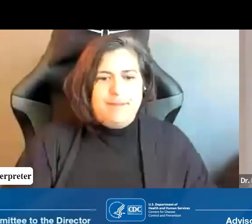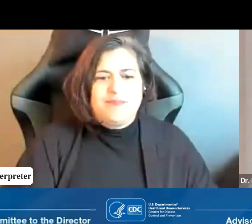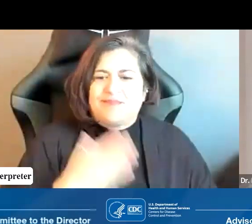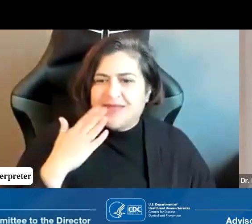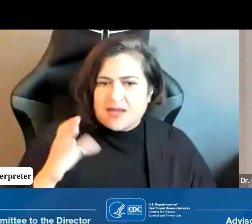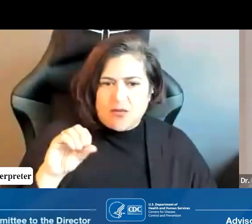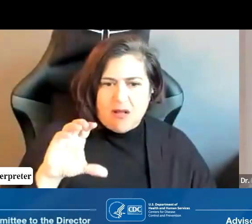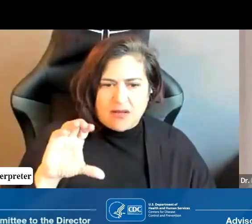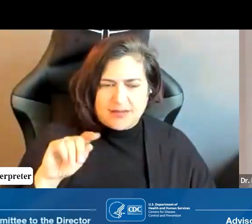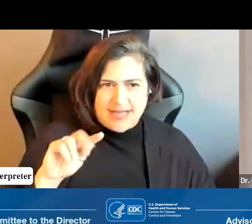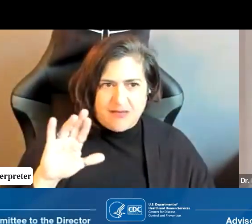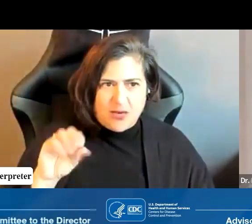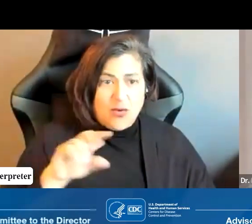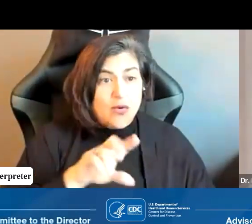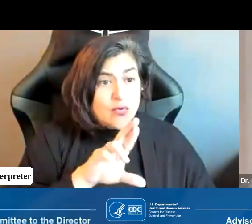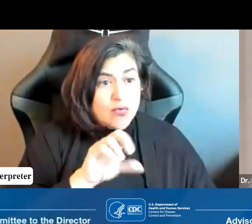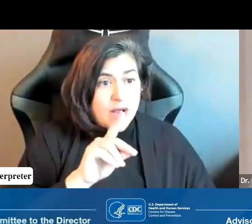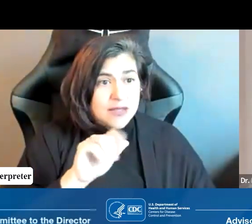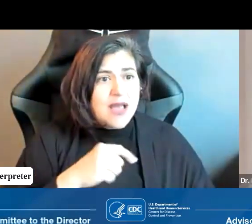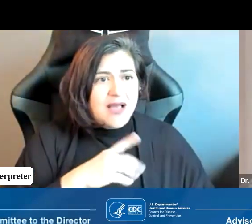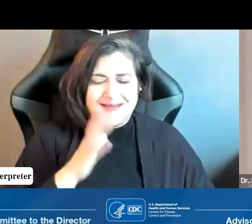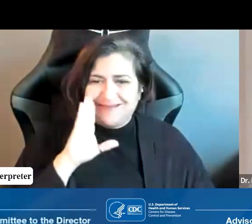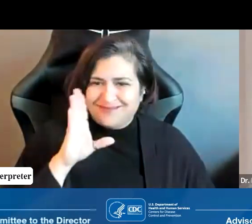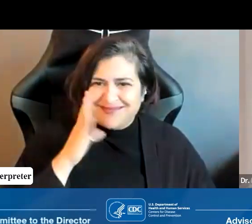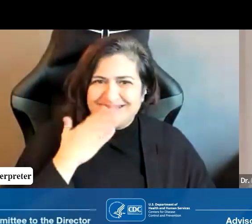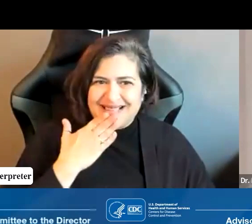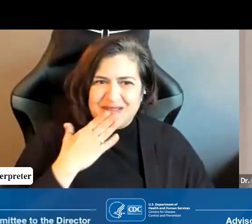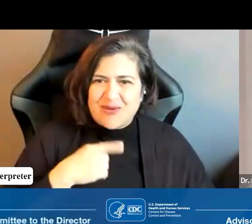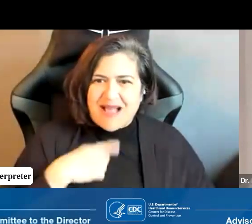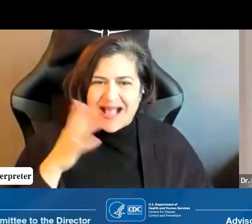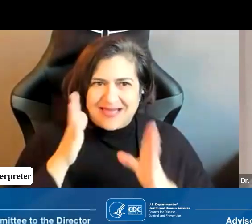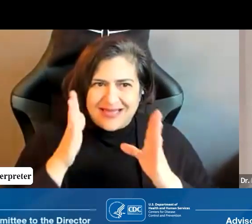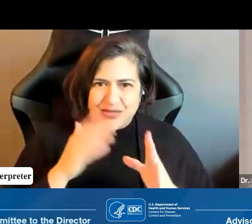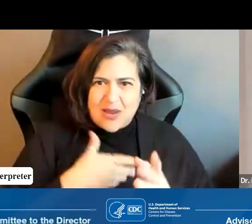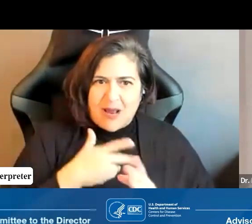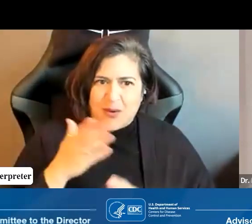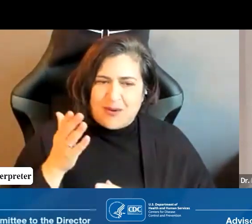Hi there. I listened to your presentation and I thought to myself, I hope she has at least six clones